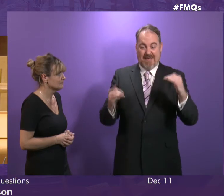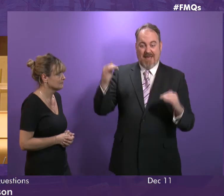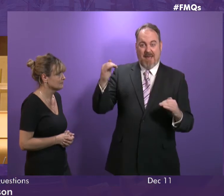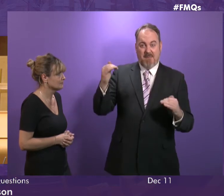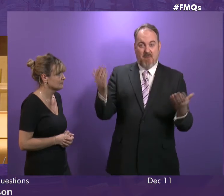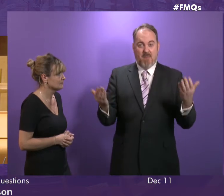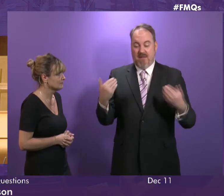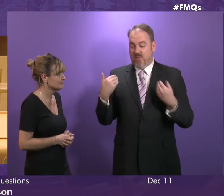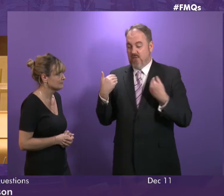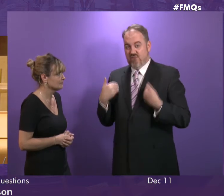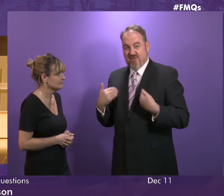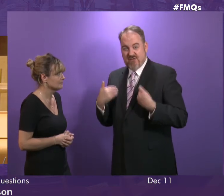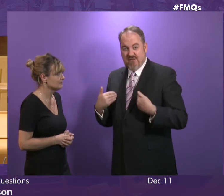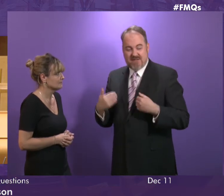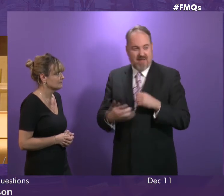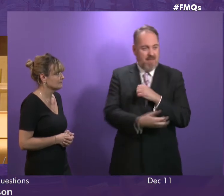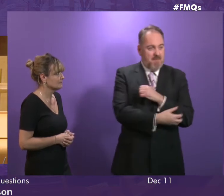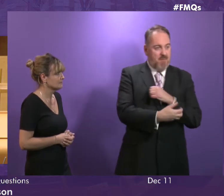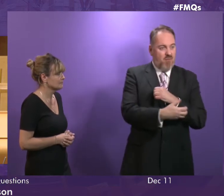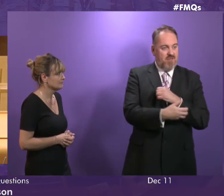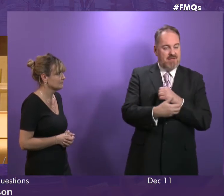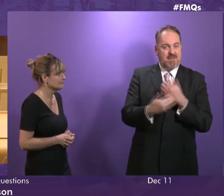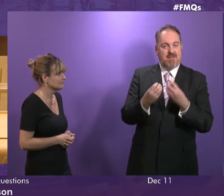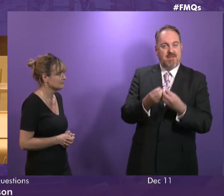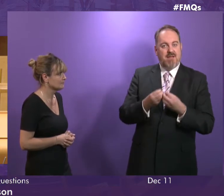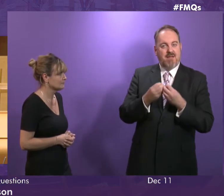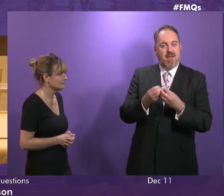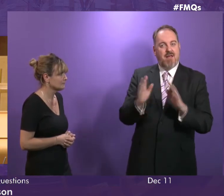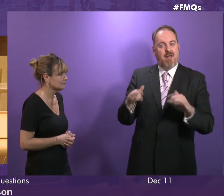and the poorest pupils who are taking their highers. In practical terms, that means that